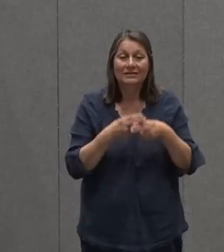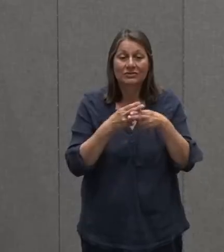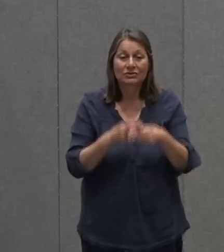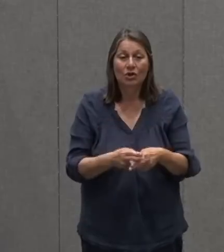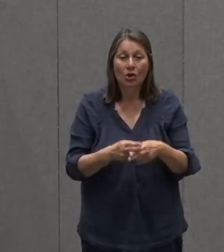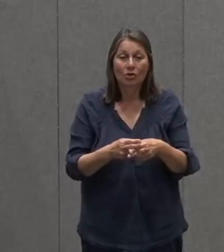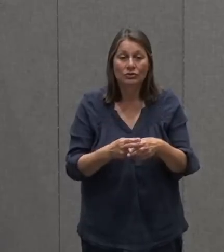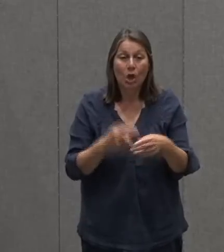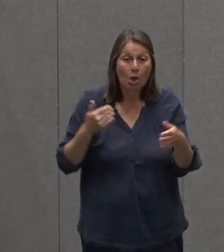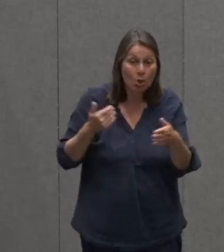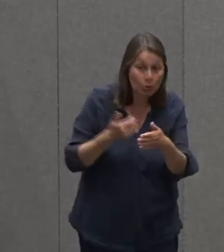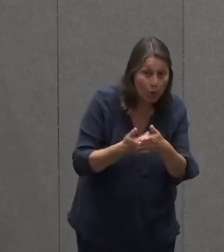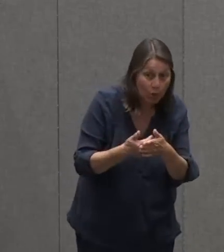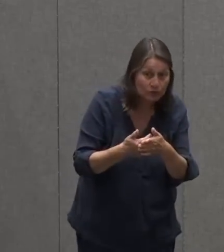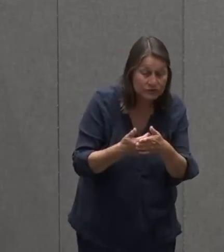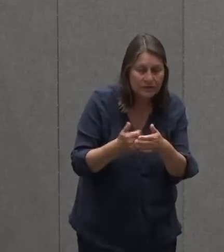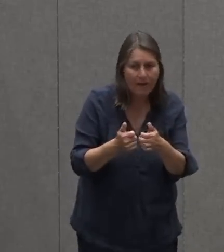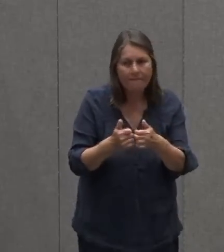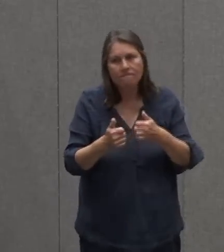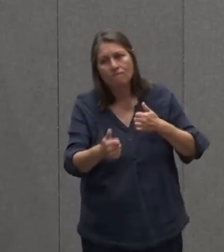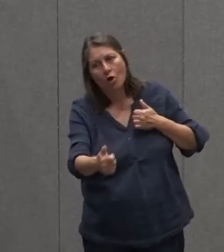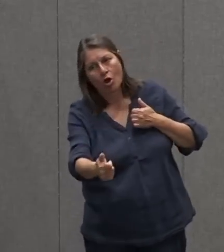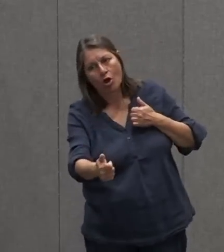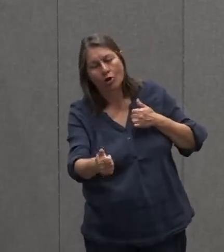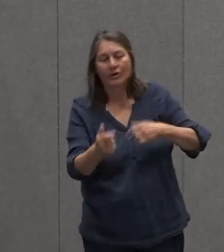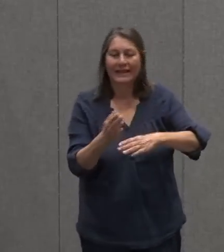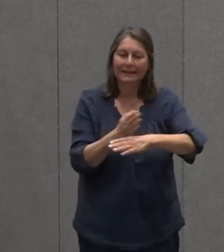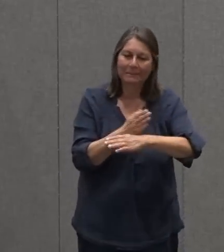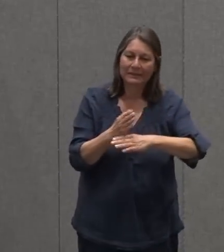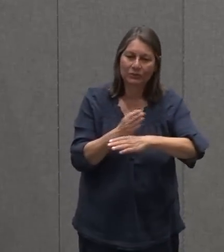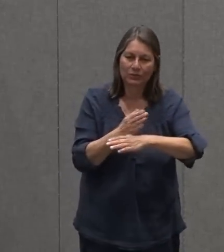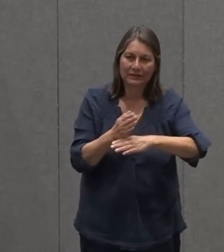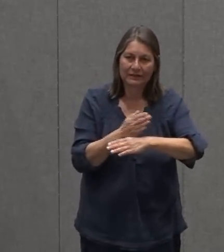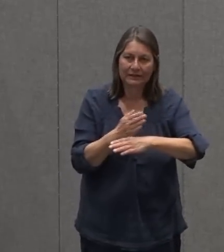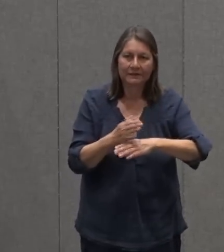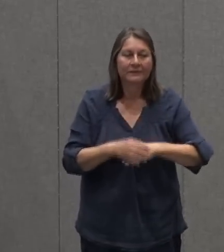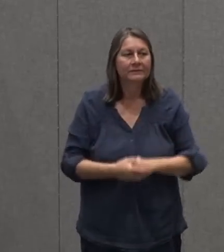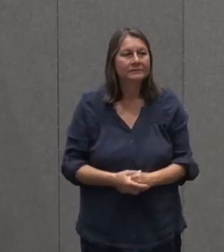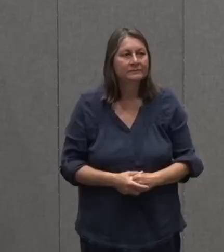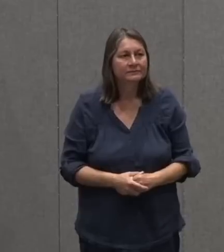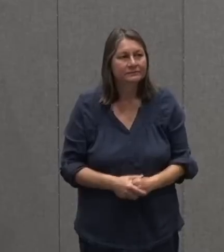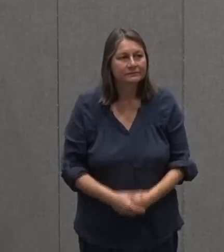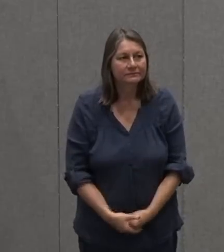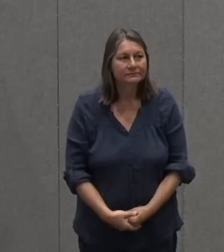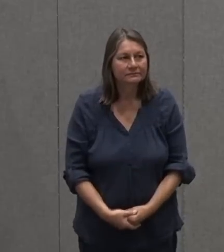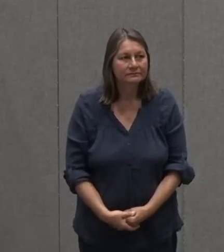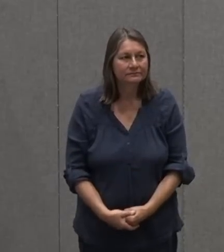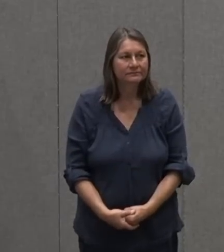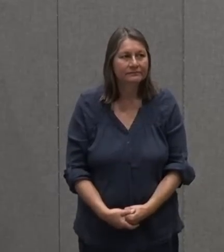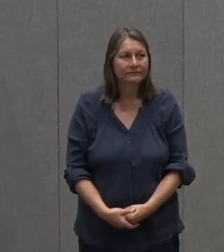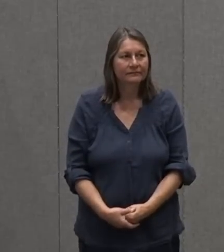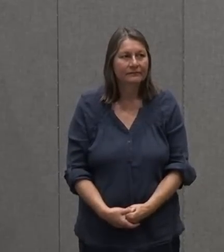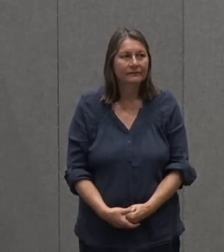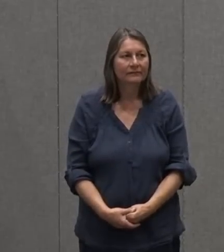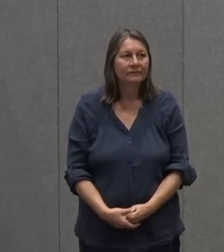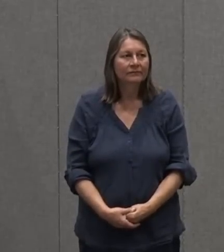And so, I have three numbers here and let's see, I can probably still use this paper this might work here.